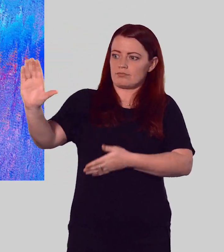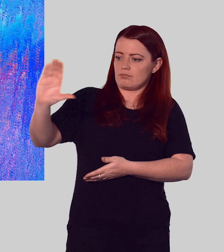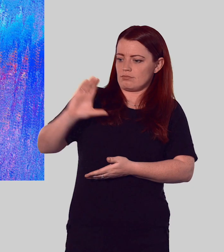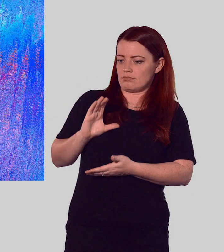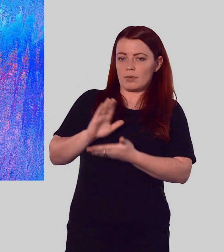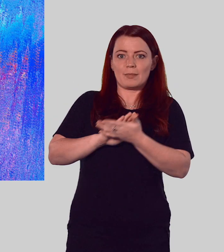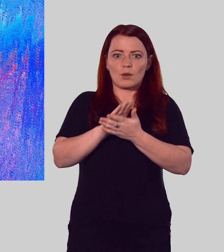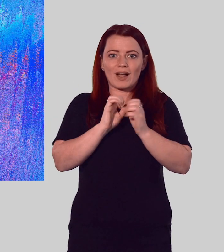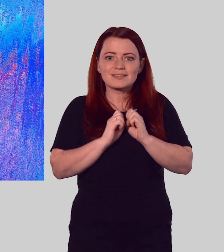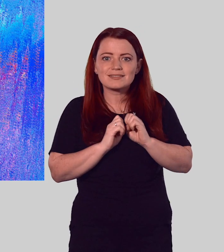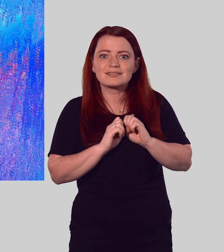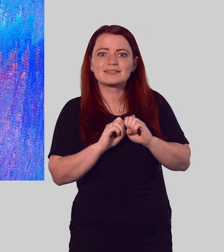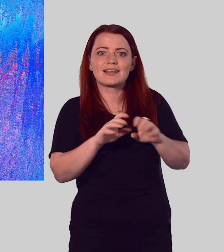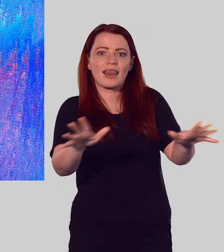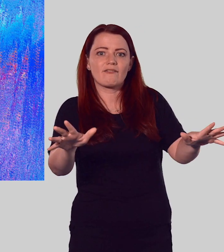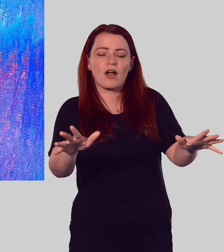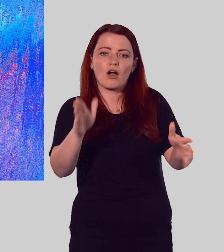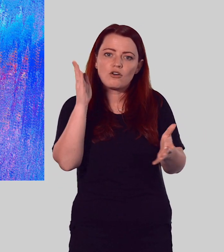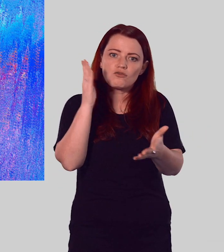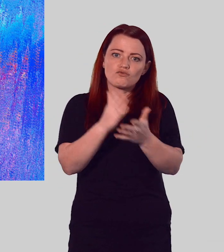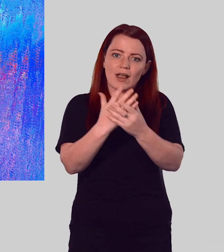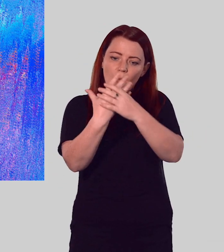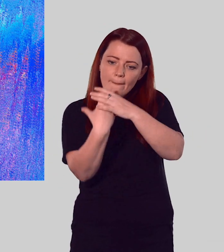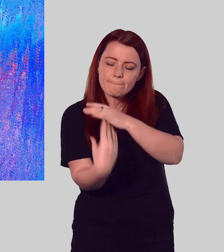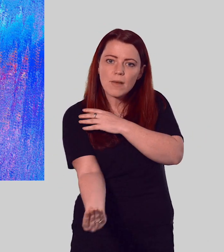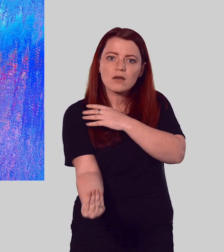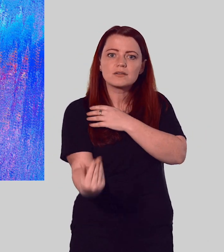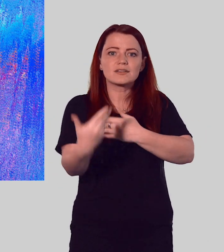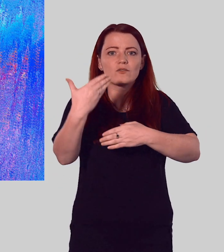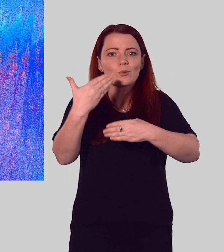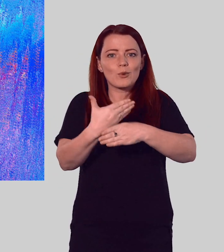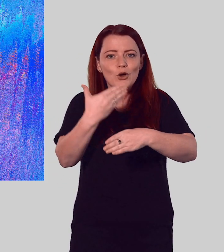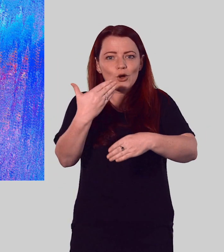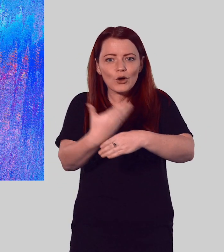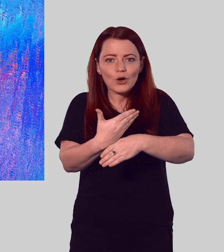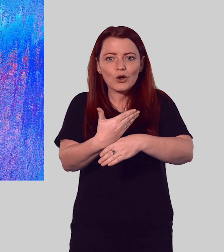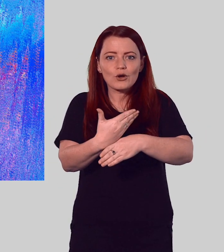real immersive pieces of work to library